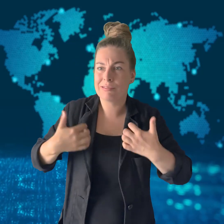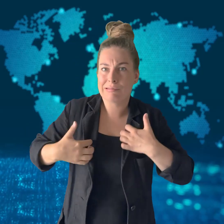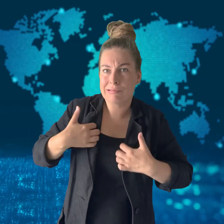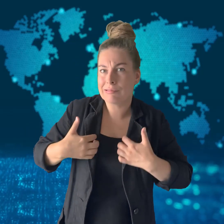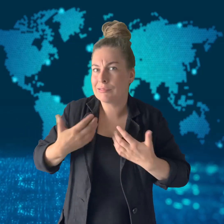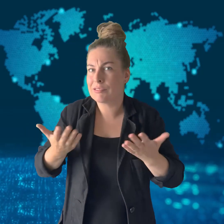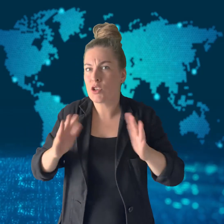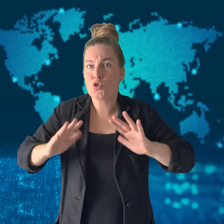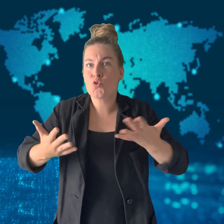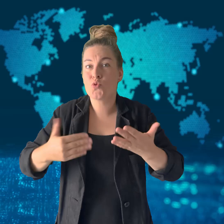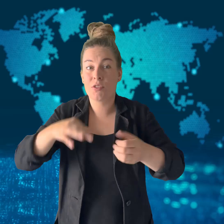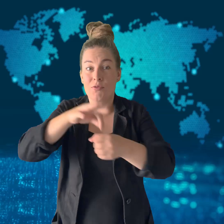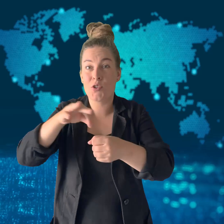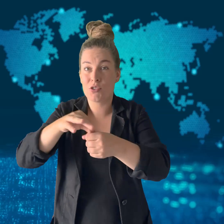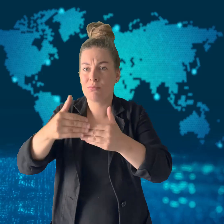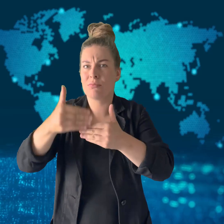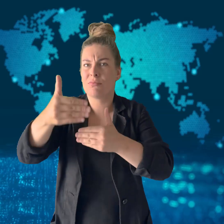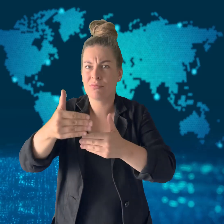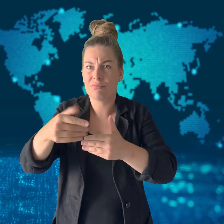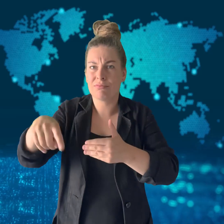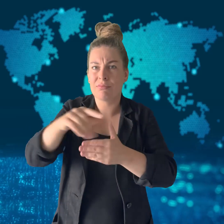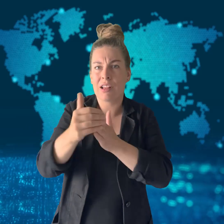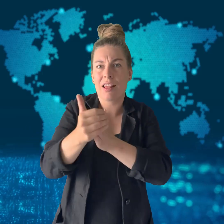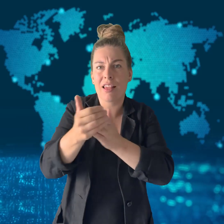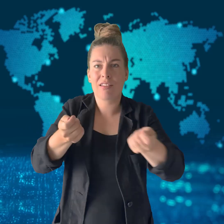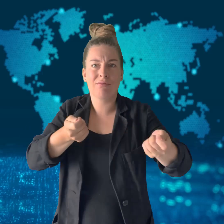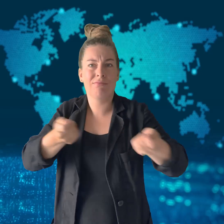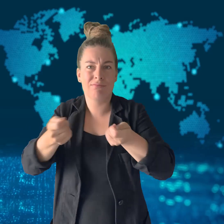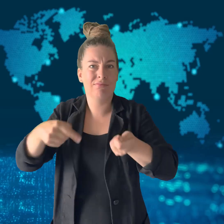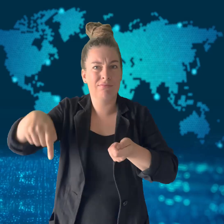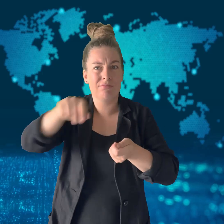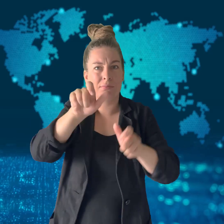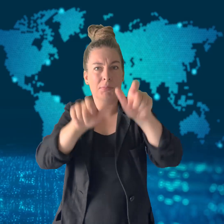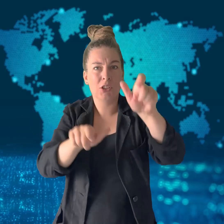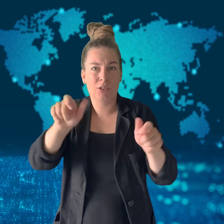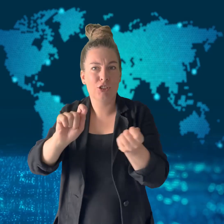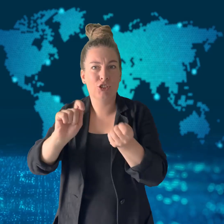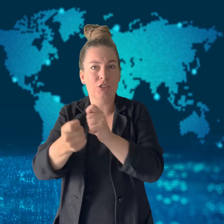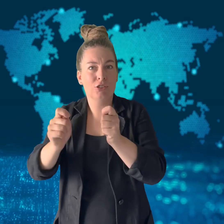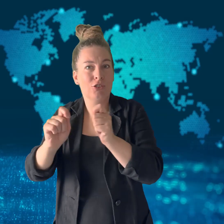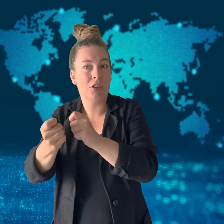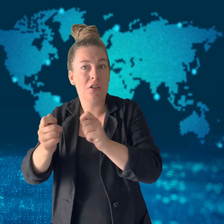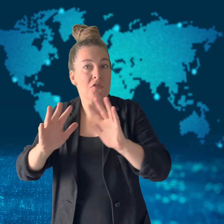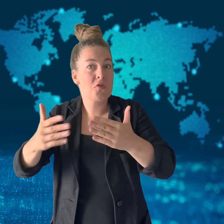concerns about a potential change in leadership.